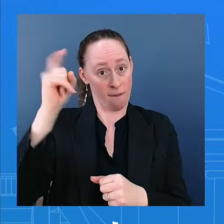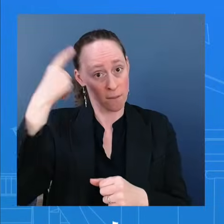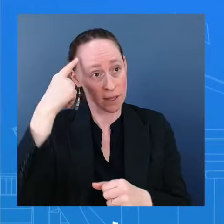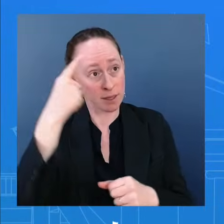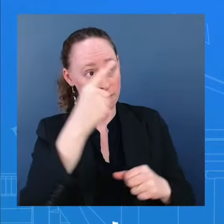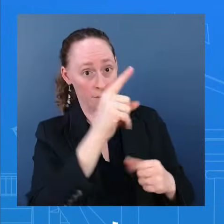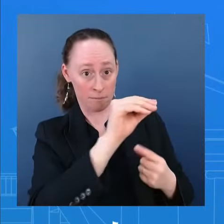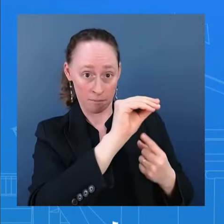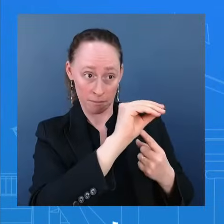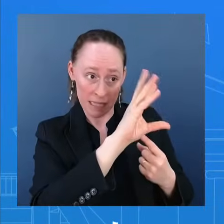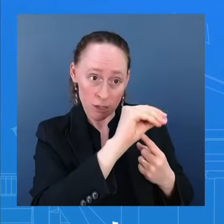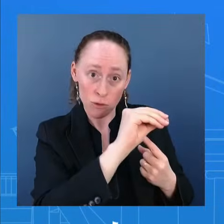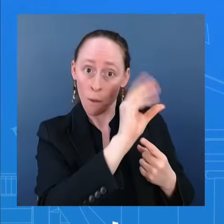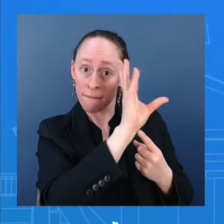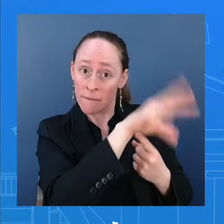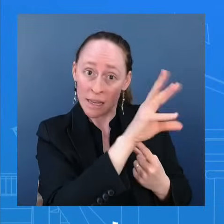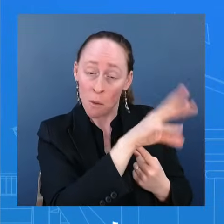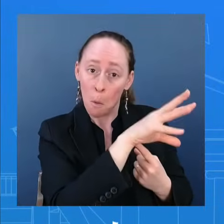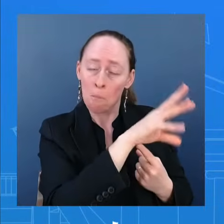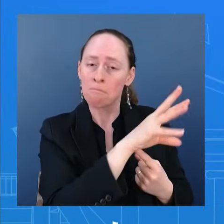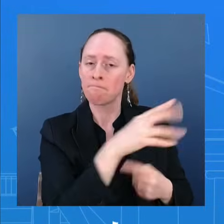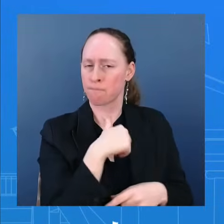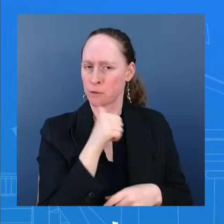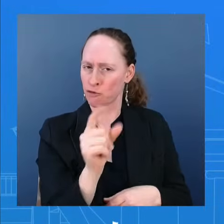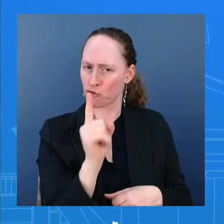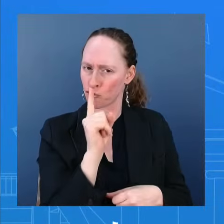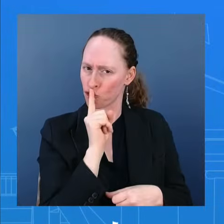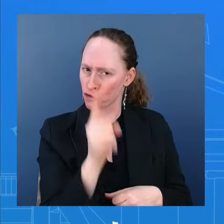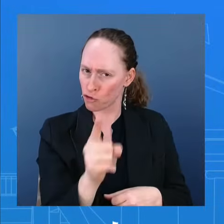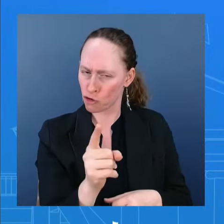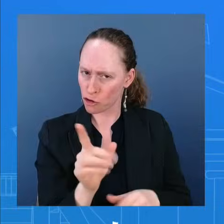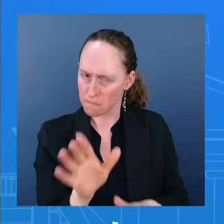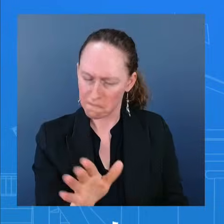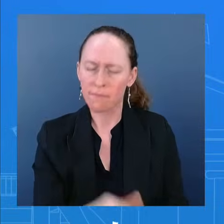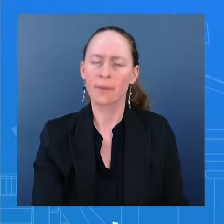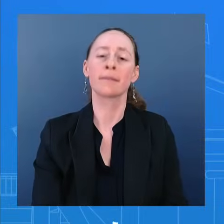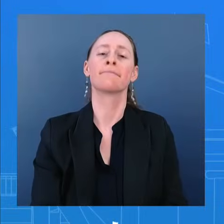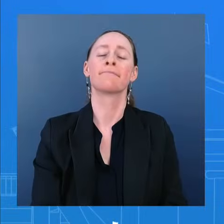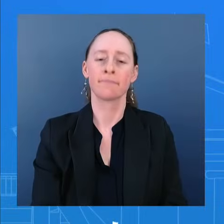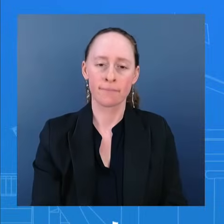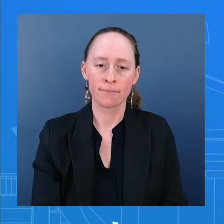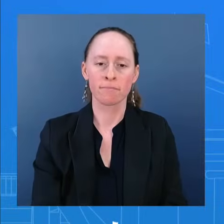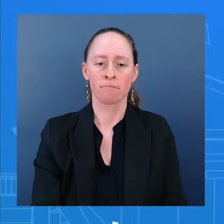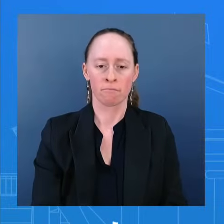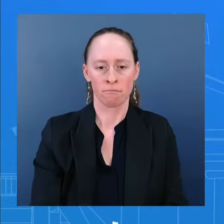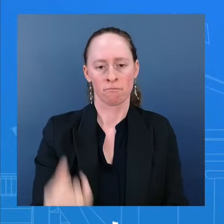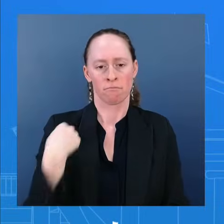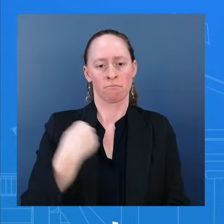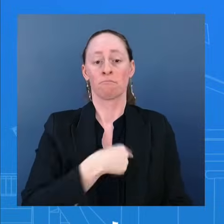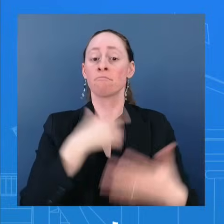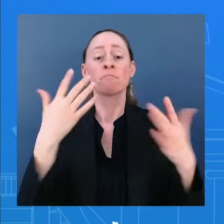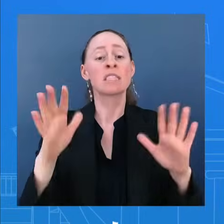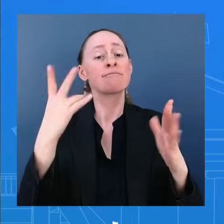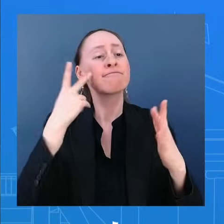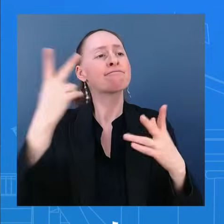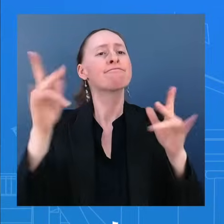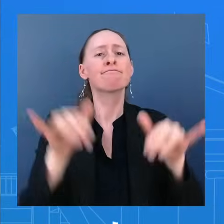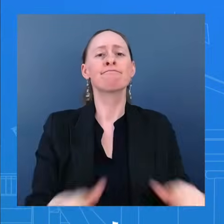we have certainly done federal analysis of the existing imagery. The Press: Like from people's cell phones that we're seeing?